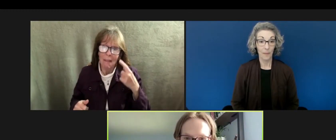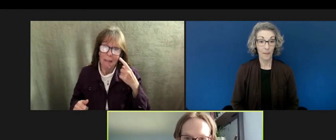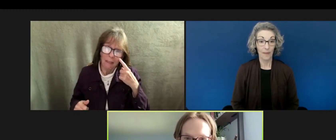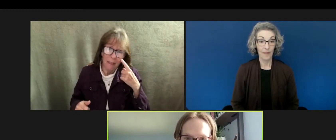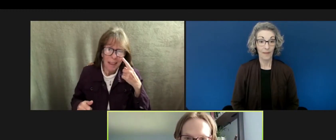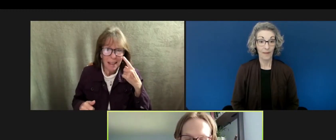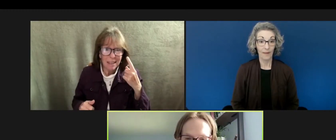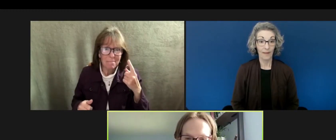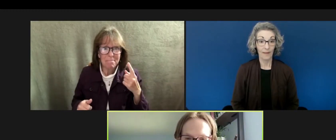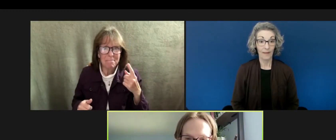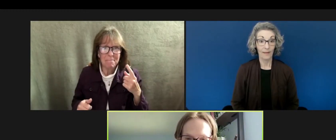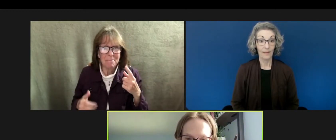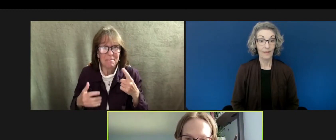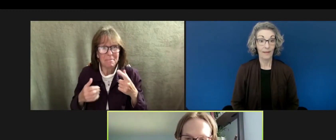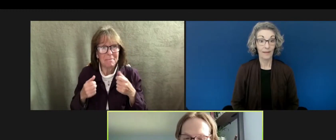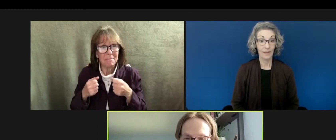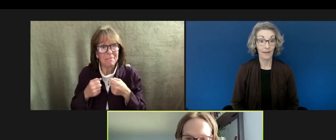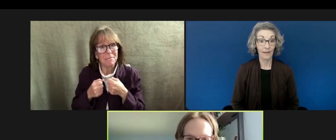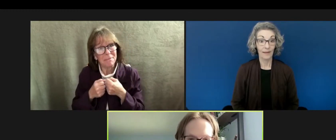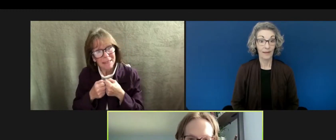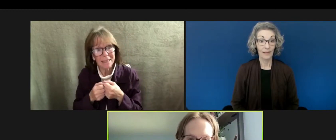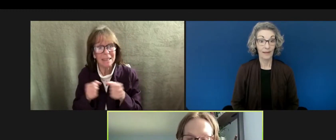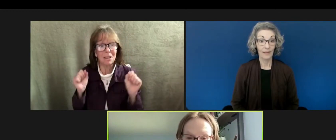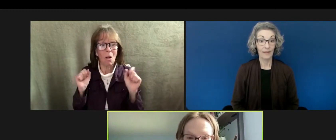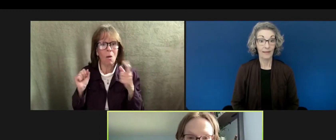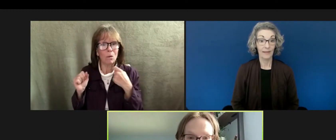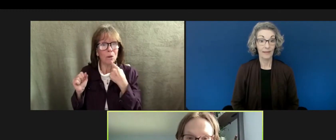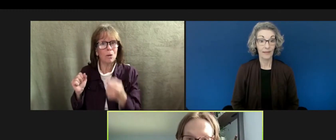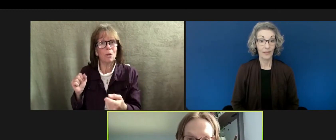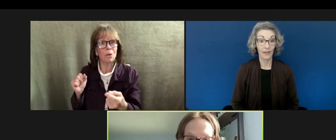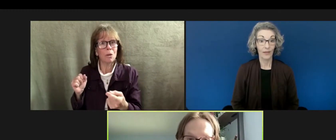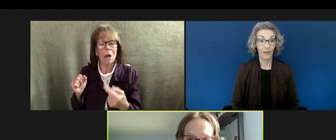aas I move through the world and walk down the street.